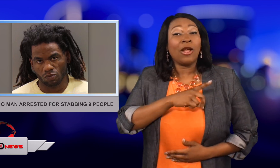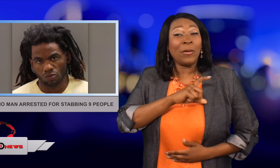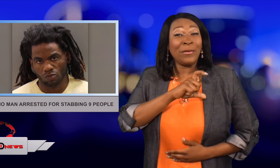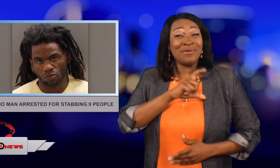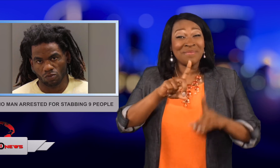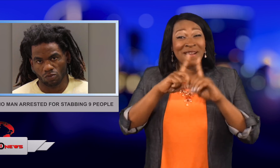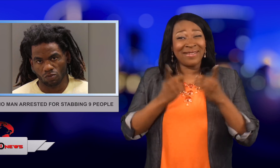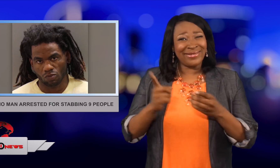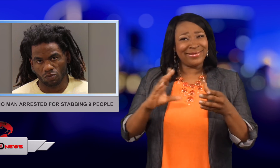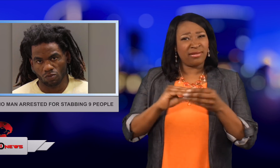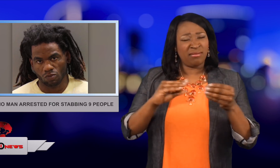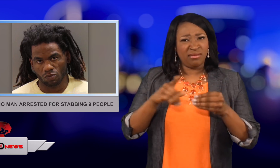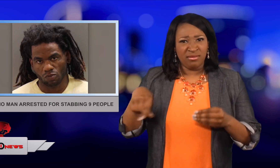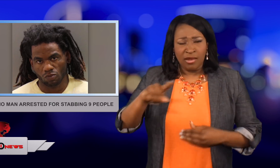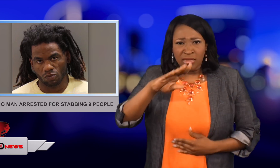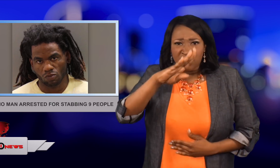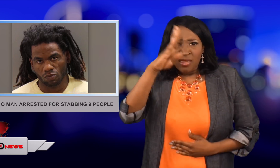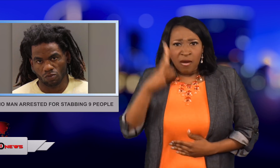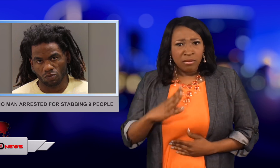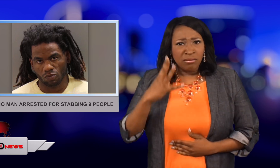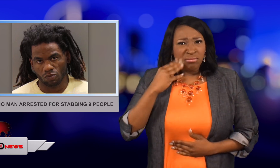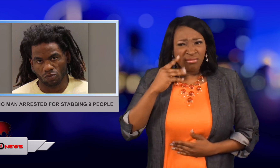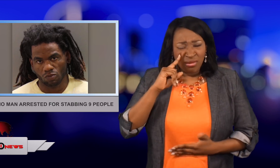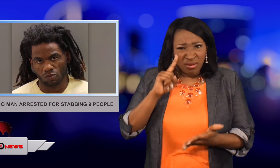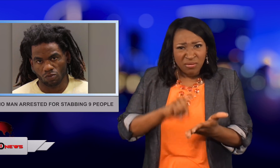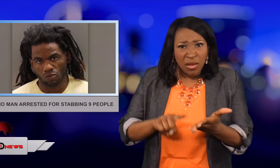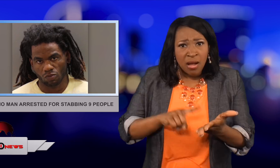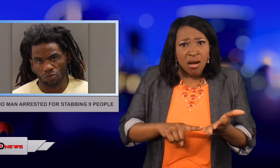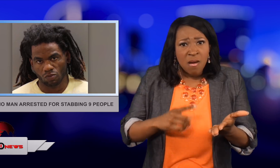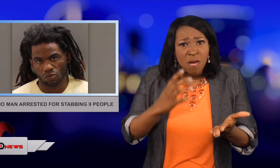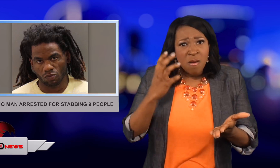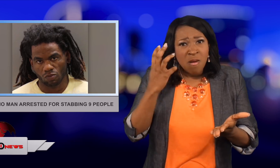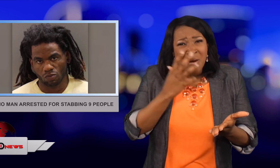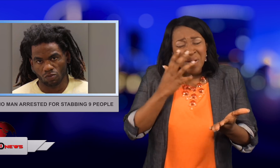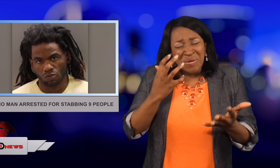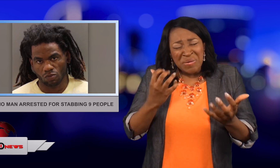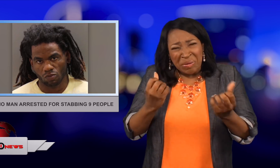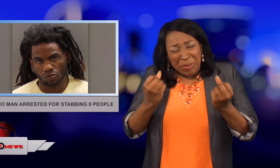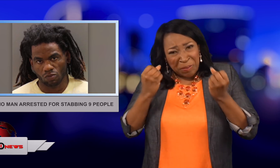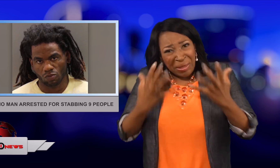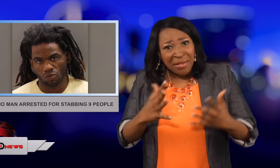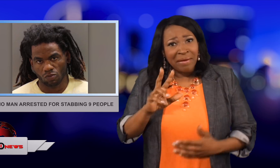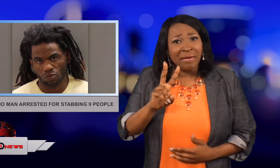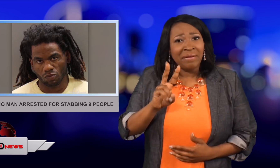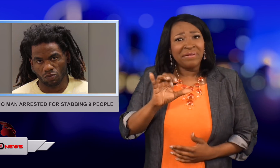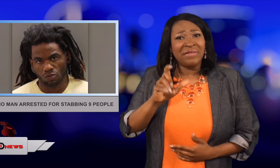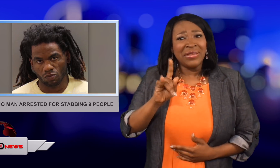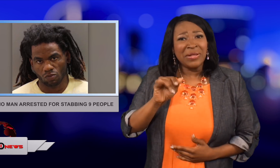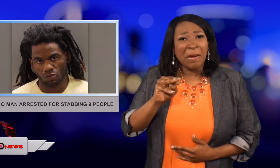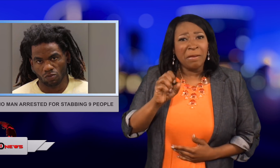Detectives with the Boise Police Department say they have never investigated a crime with